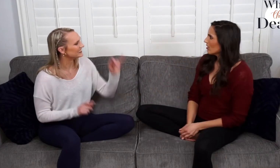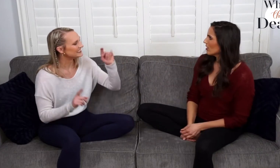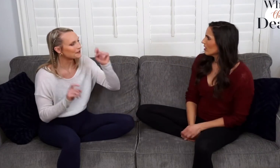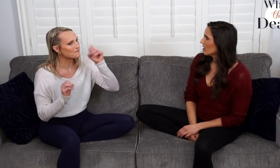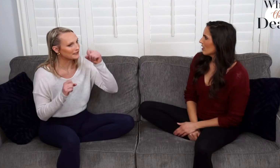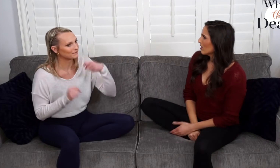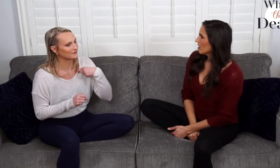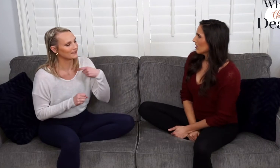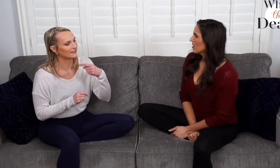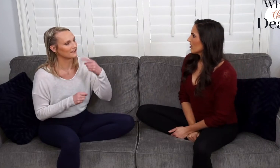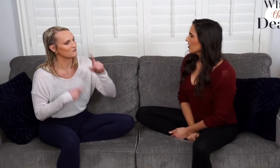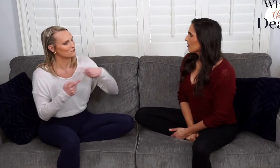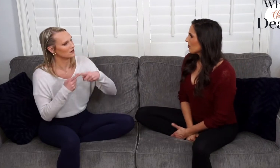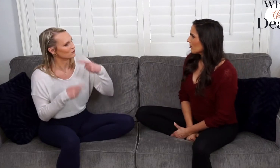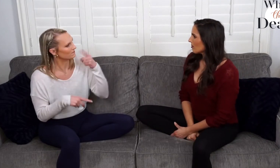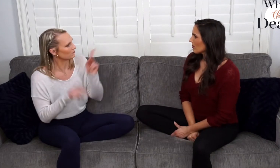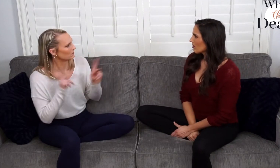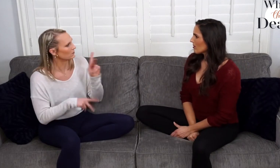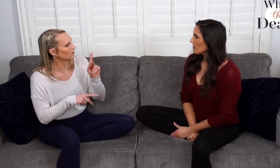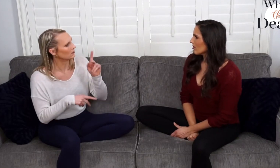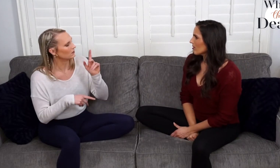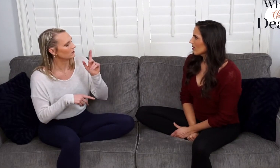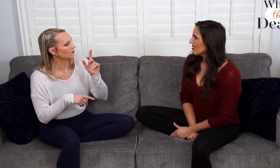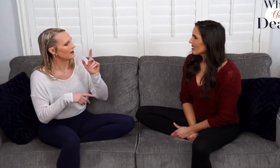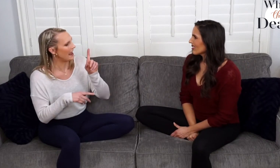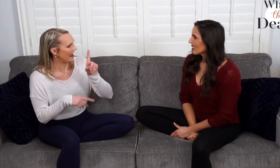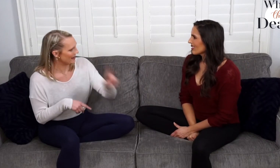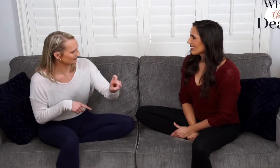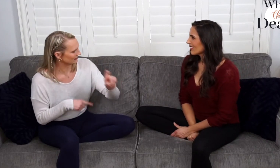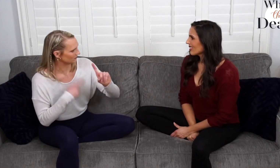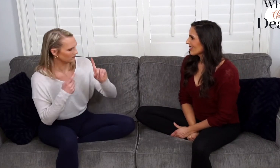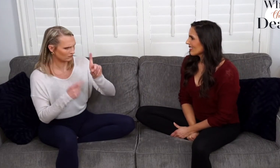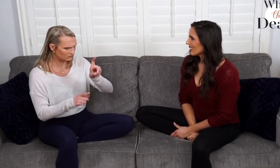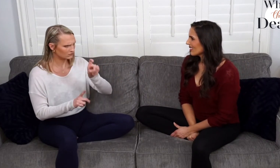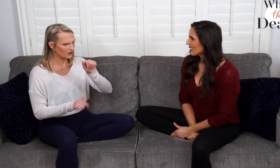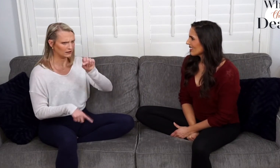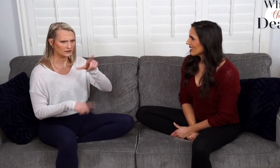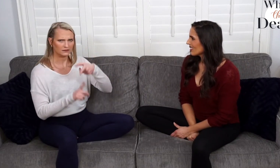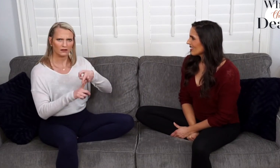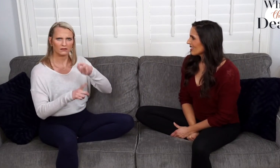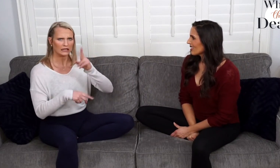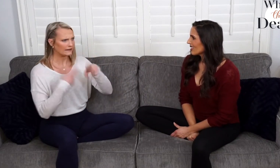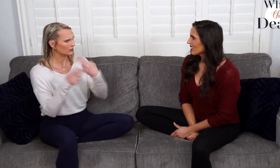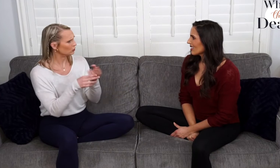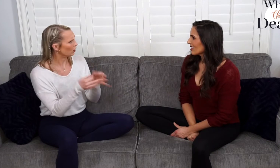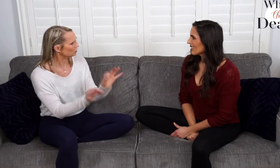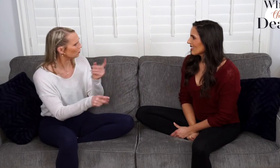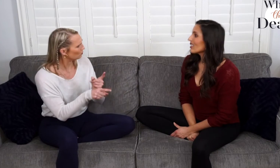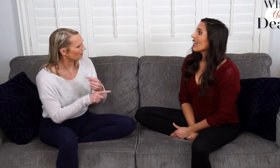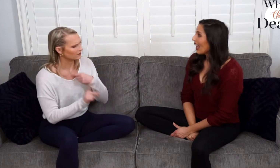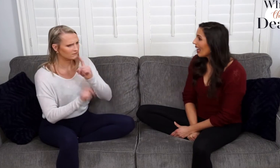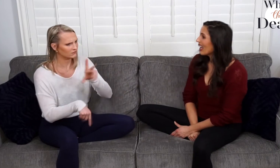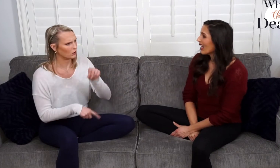And it amazes me when hearing people ask “ASL is a universal language, right?” and I say